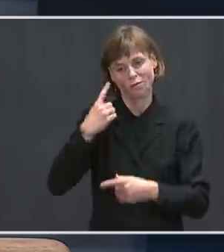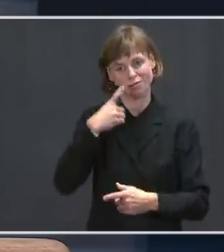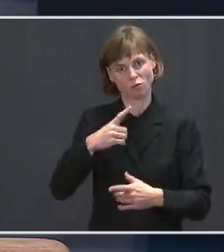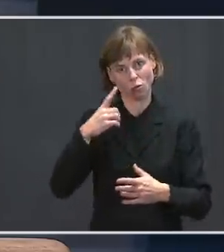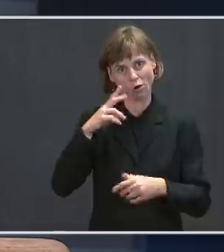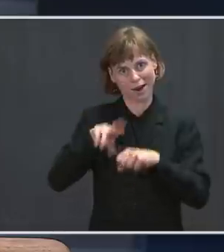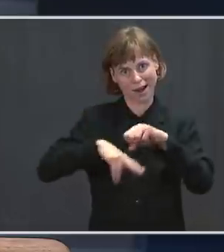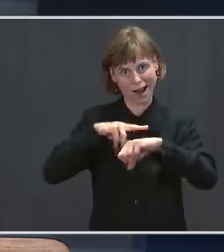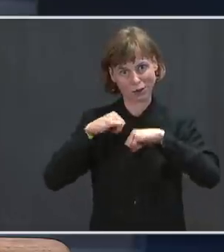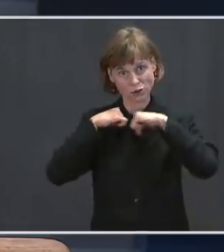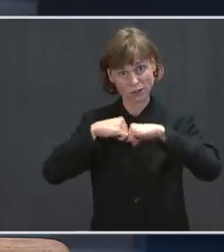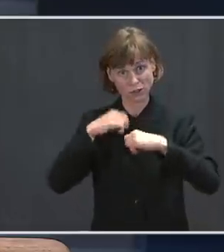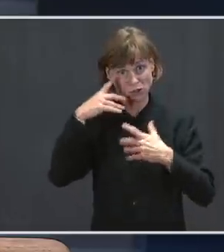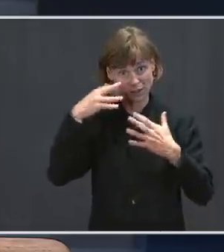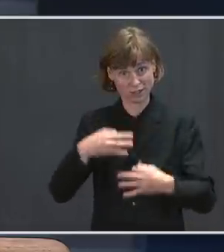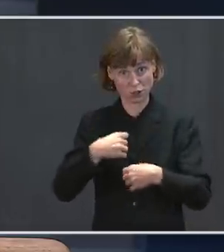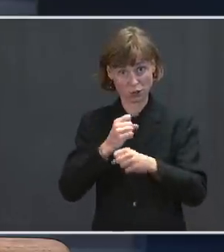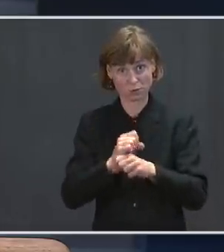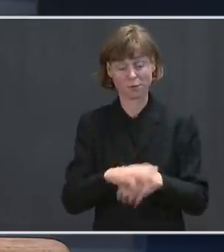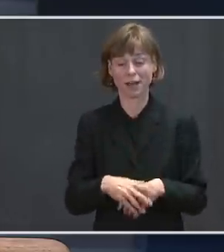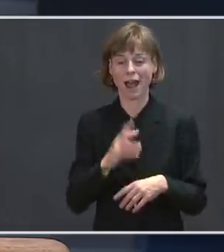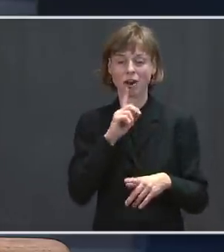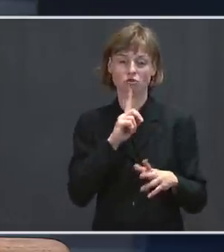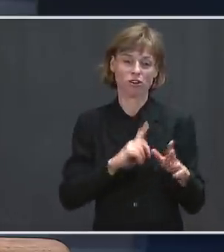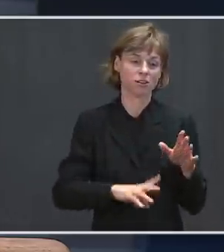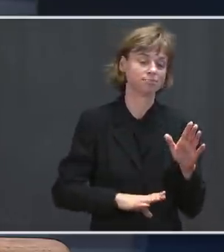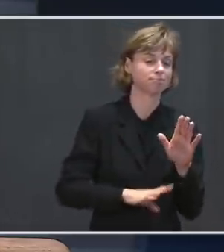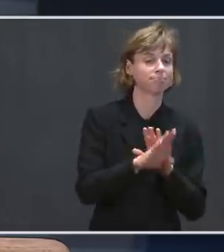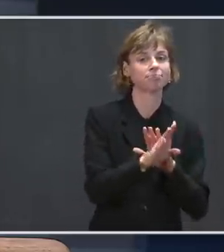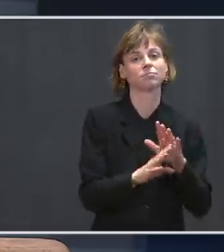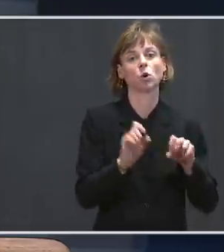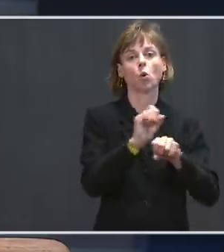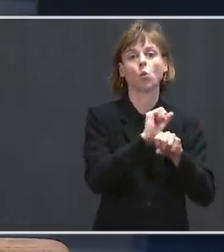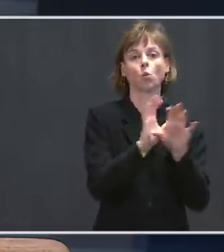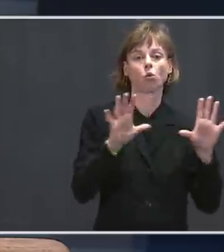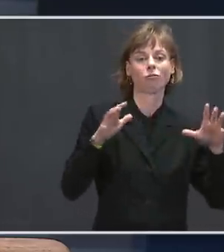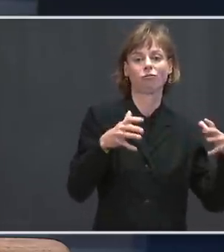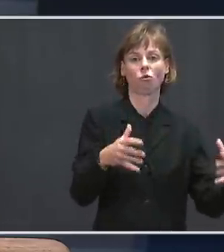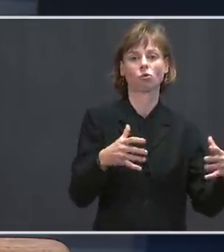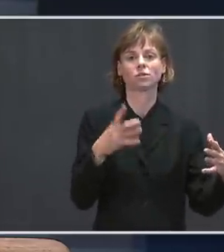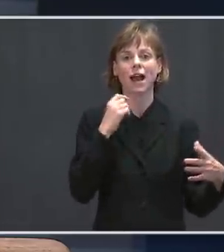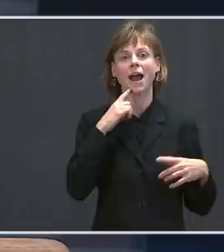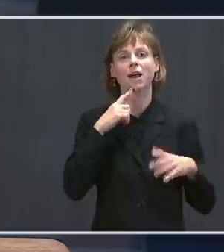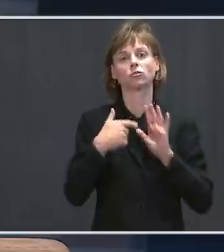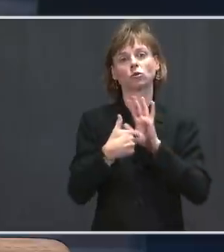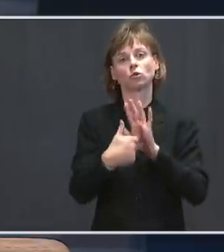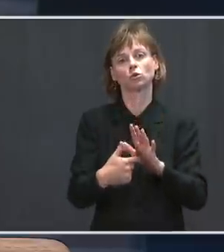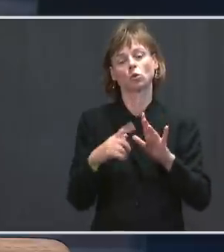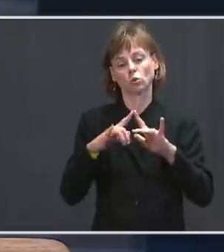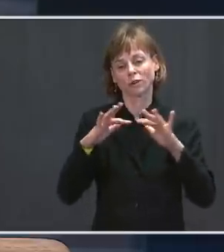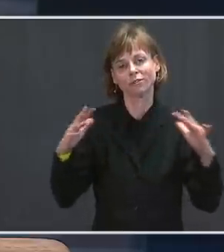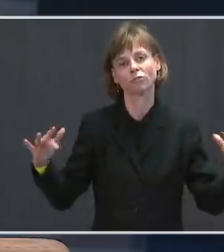both in terms of the skills they have and to reflect the diversity, equity, and inclusion priorities of this administration,